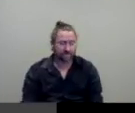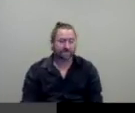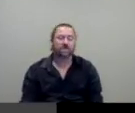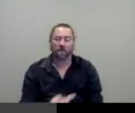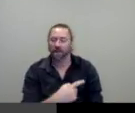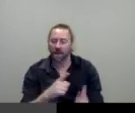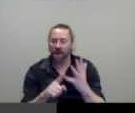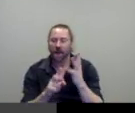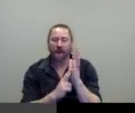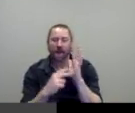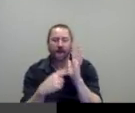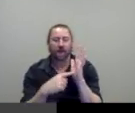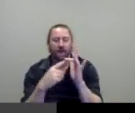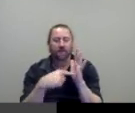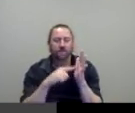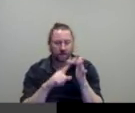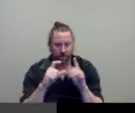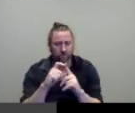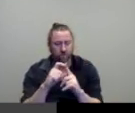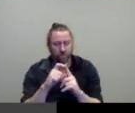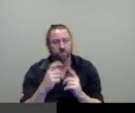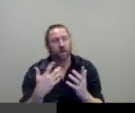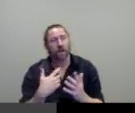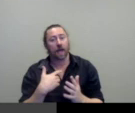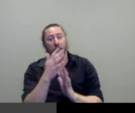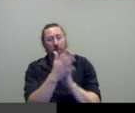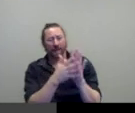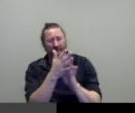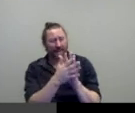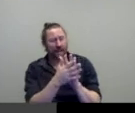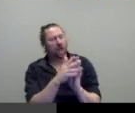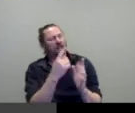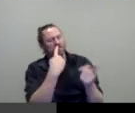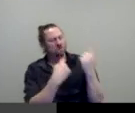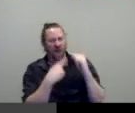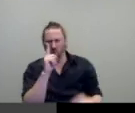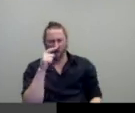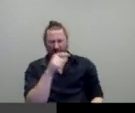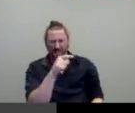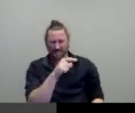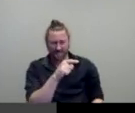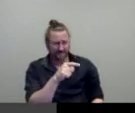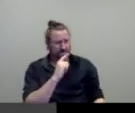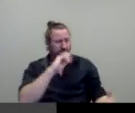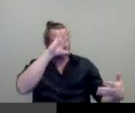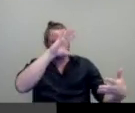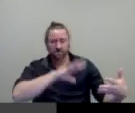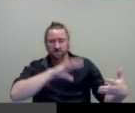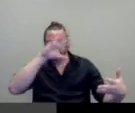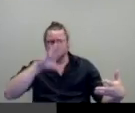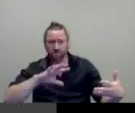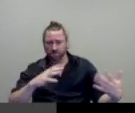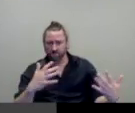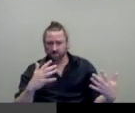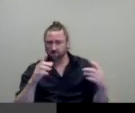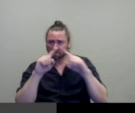us to stop looking for meaning and explanation in the wall texts that hang next to artworks